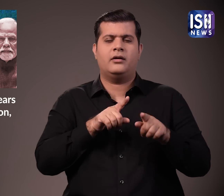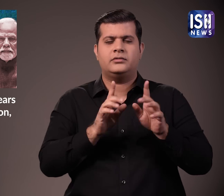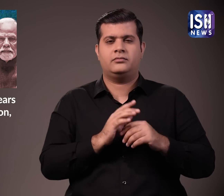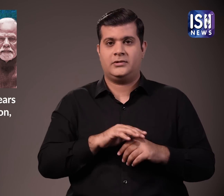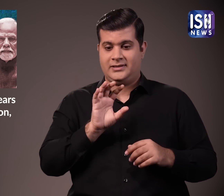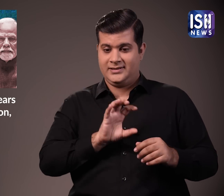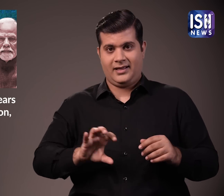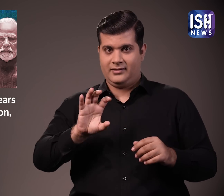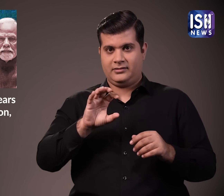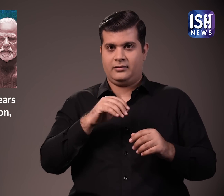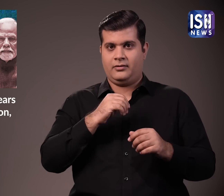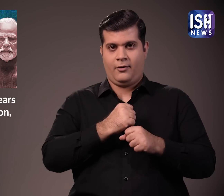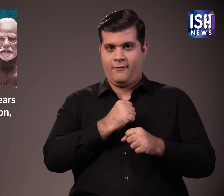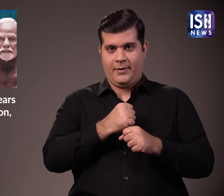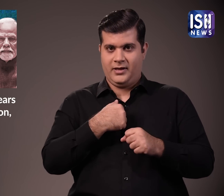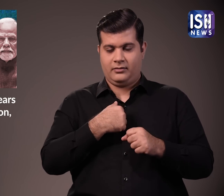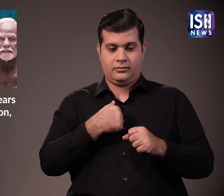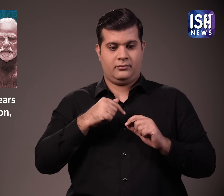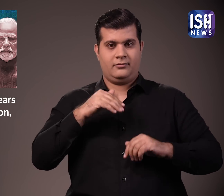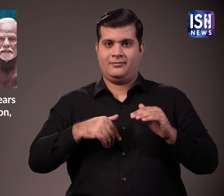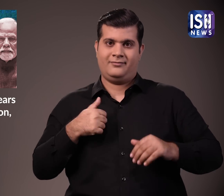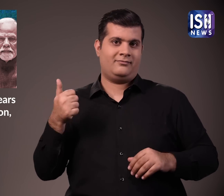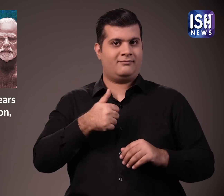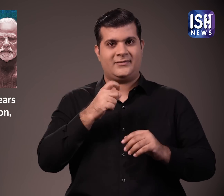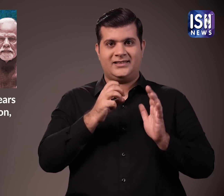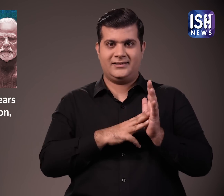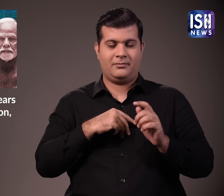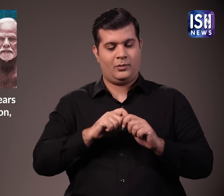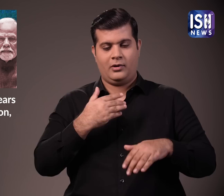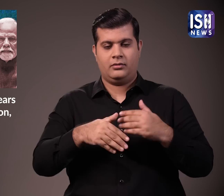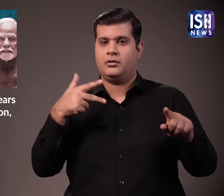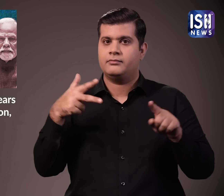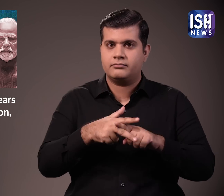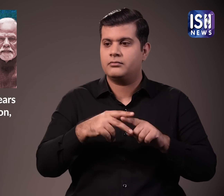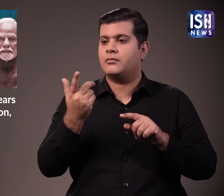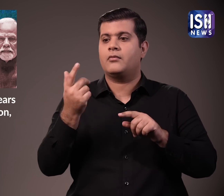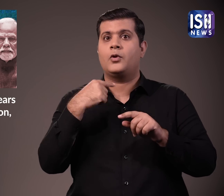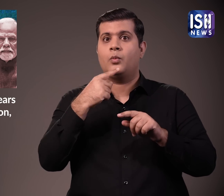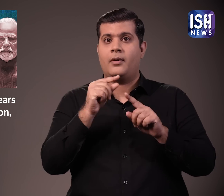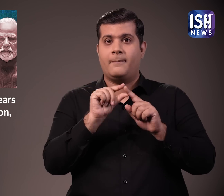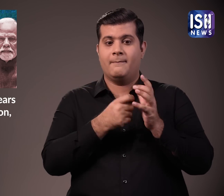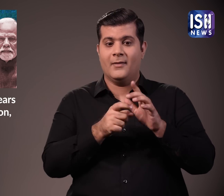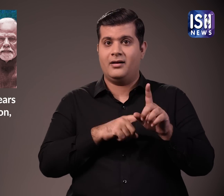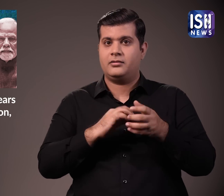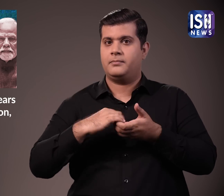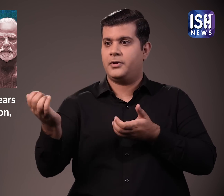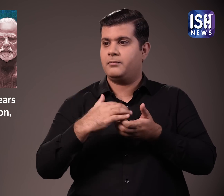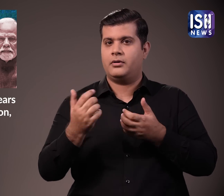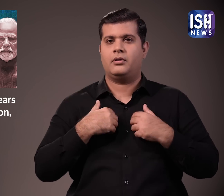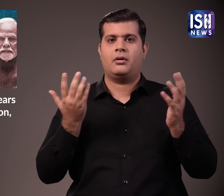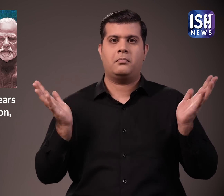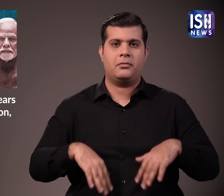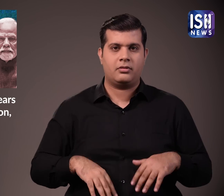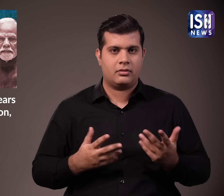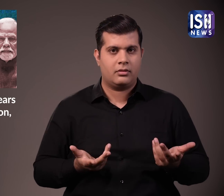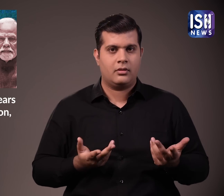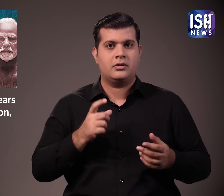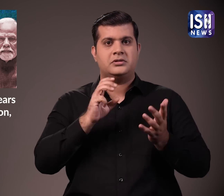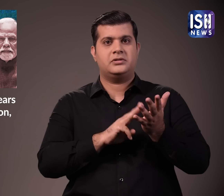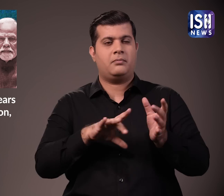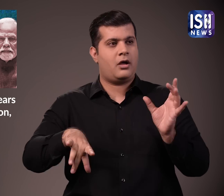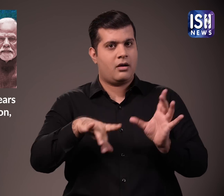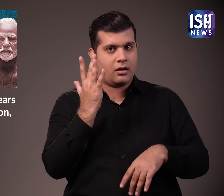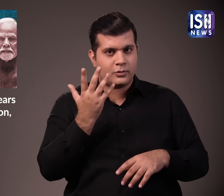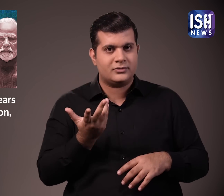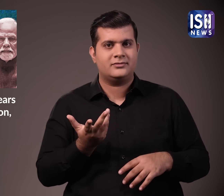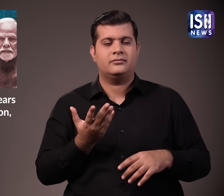For example, if a coalition government in a state breaks apart when allies quit, it will collapse.